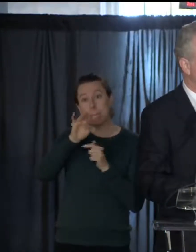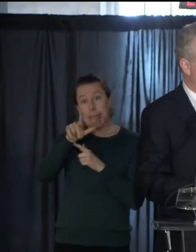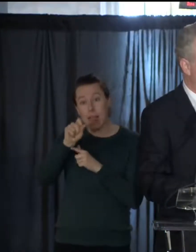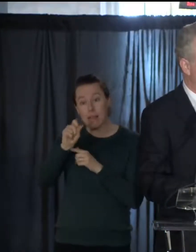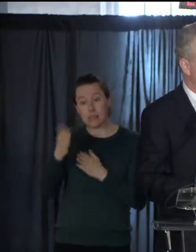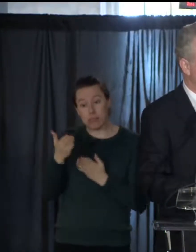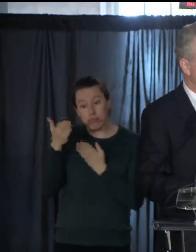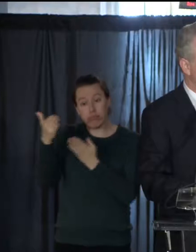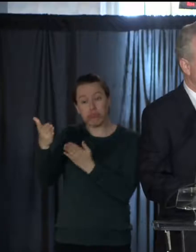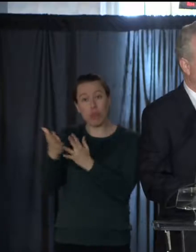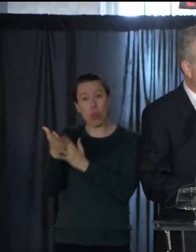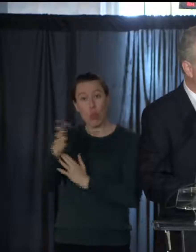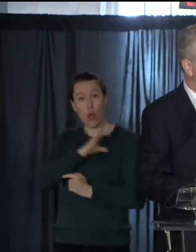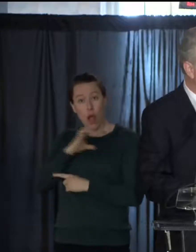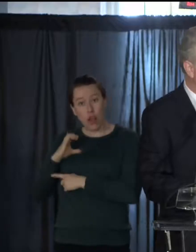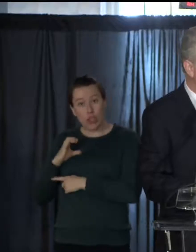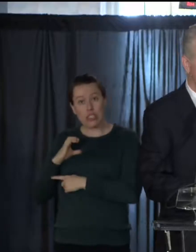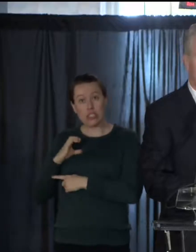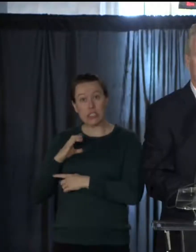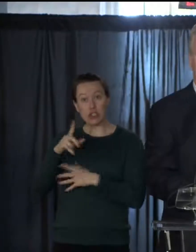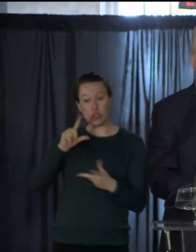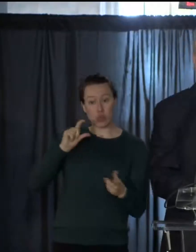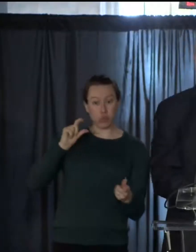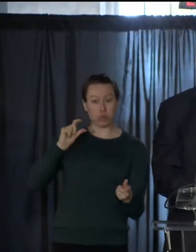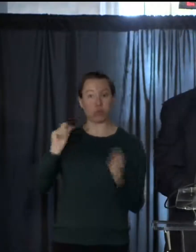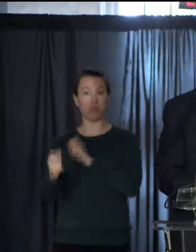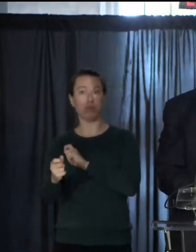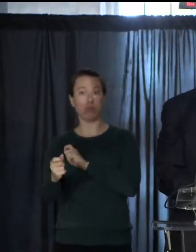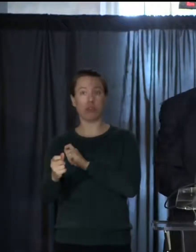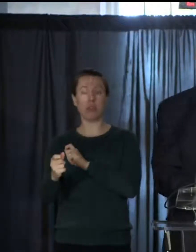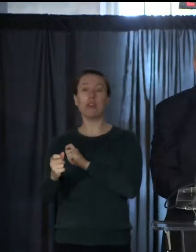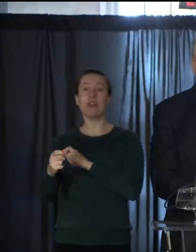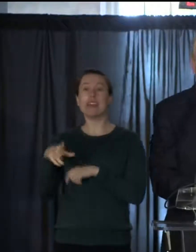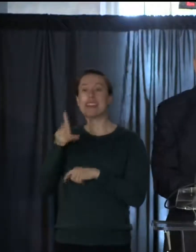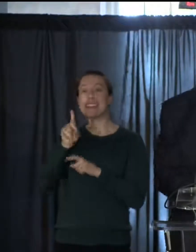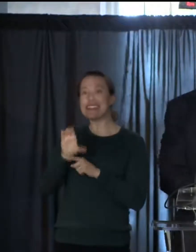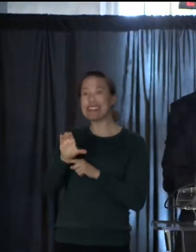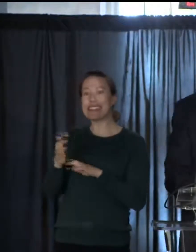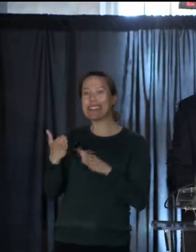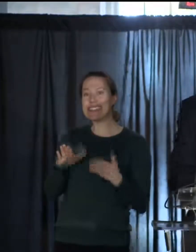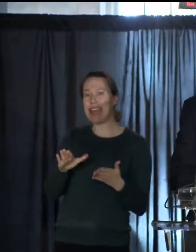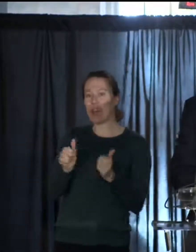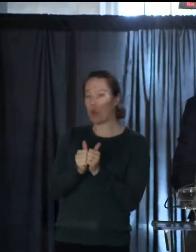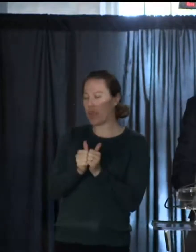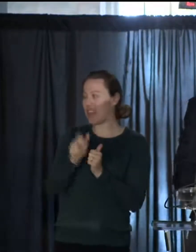CONGRESS TO OVERTURN THE D.C. DEATH WITH DIGNITY LEGISLATION.